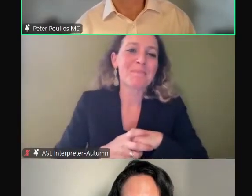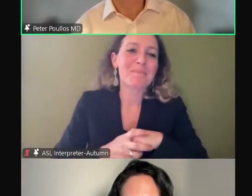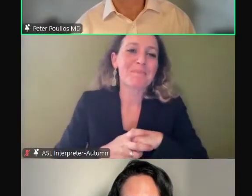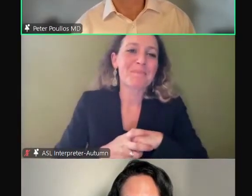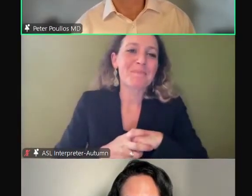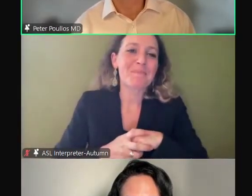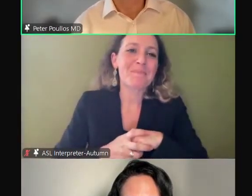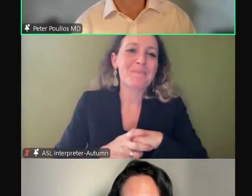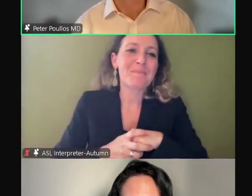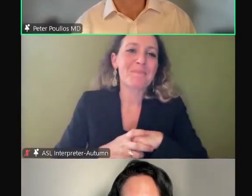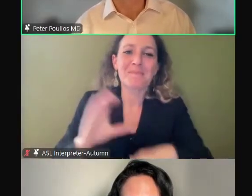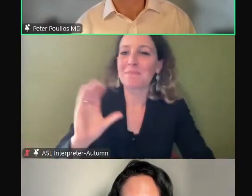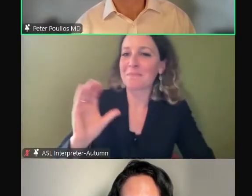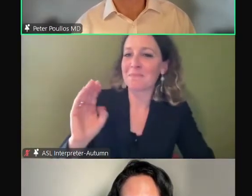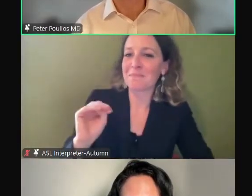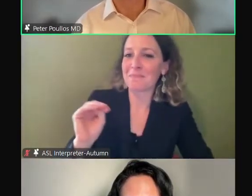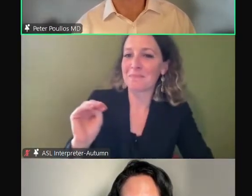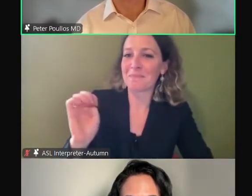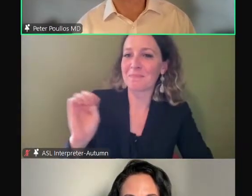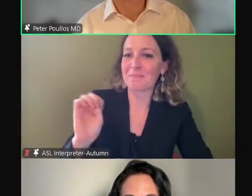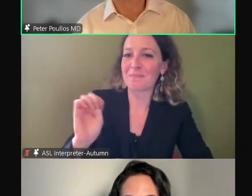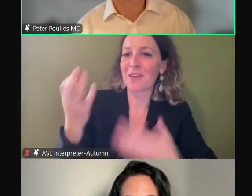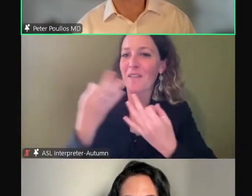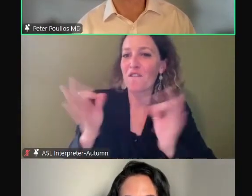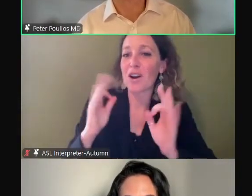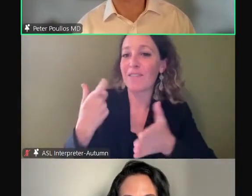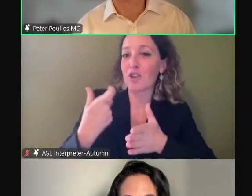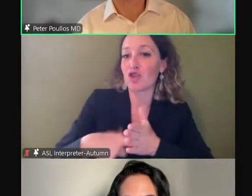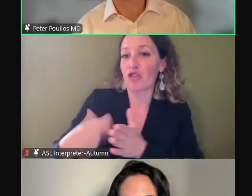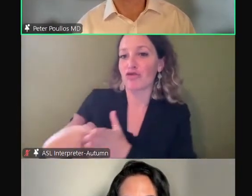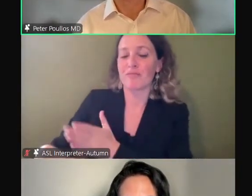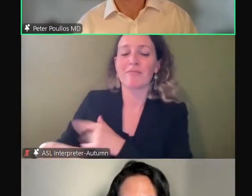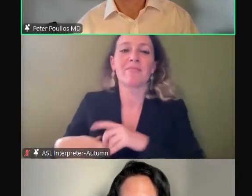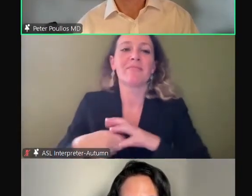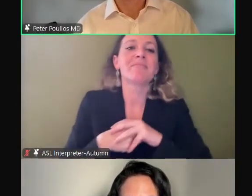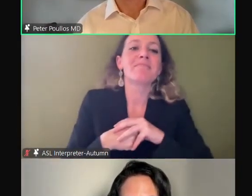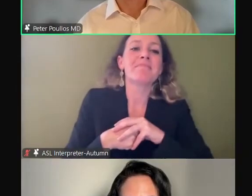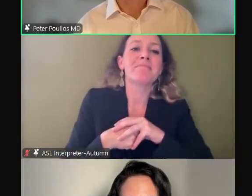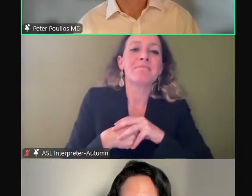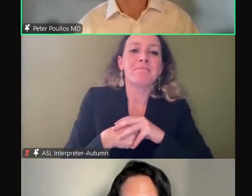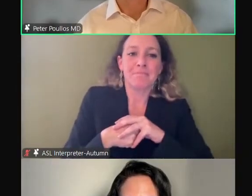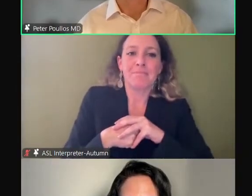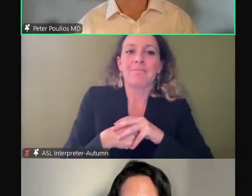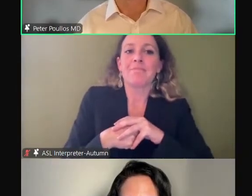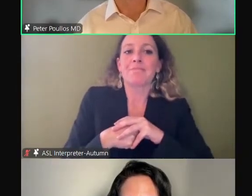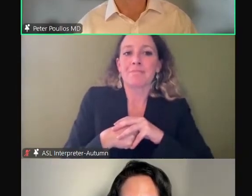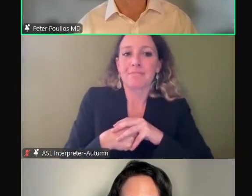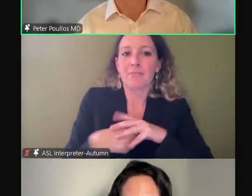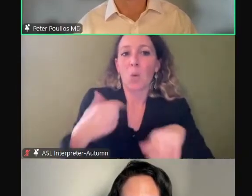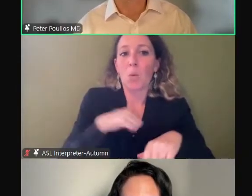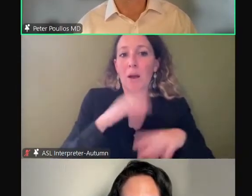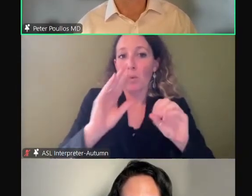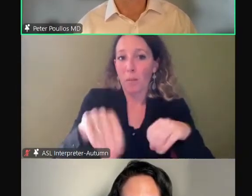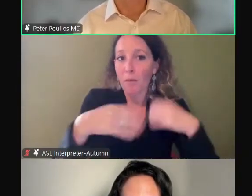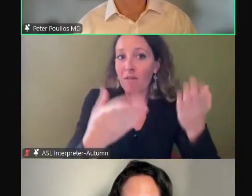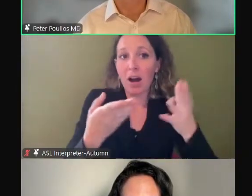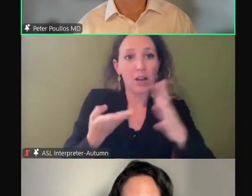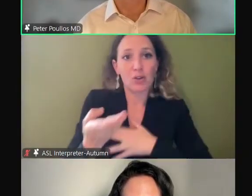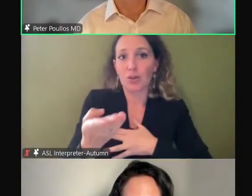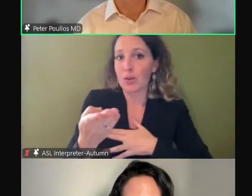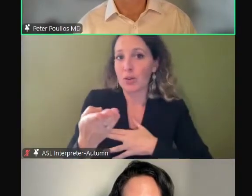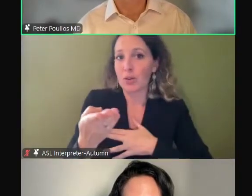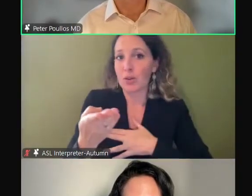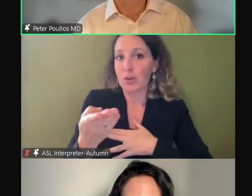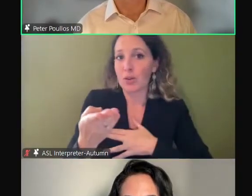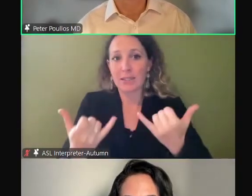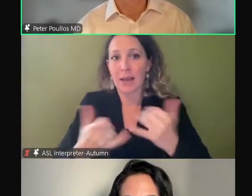CME free of charge, we'll be providing information throughout the conference today.